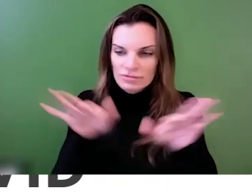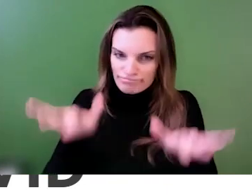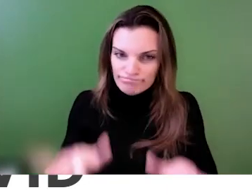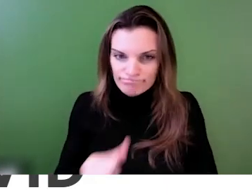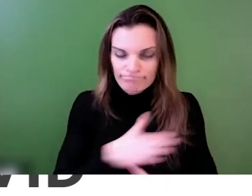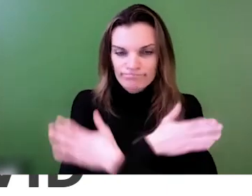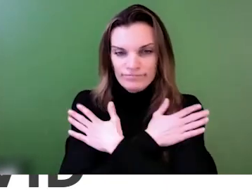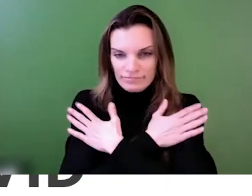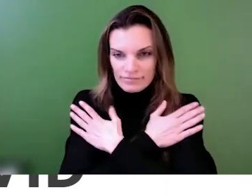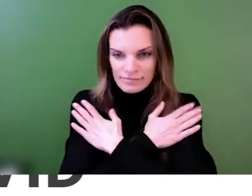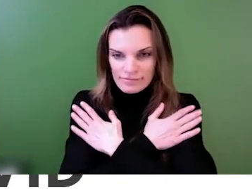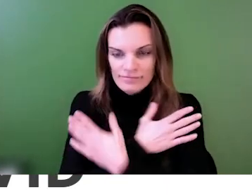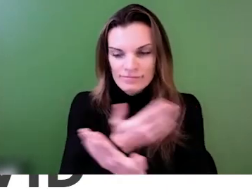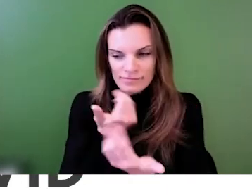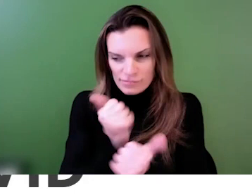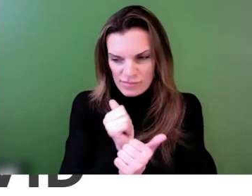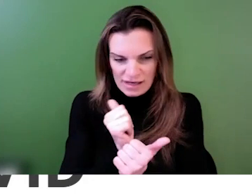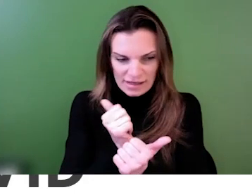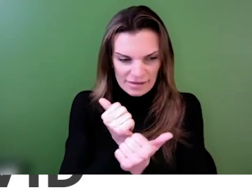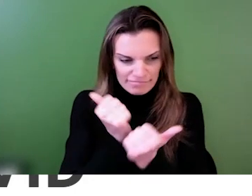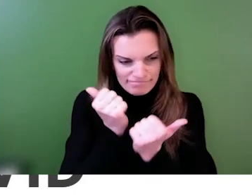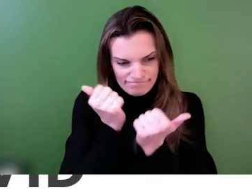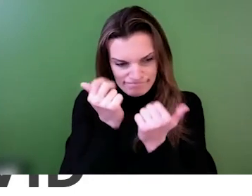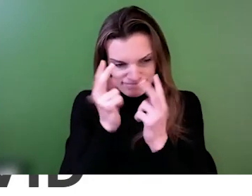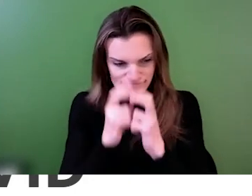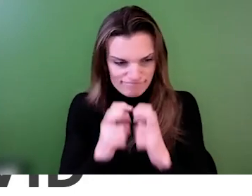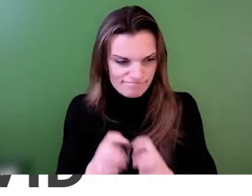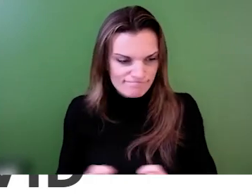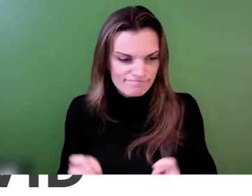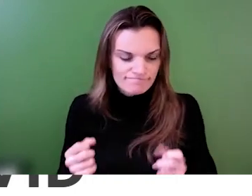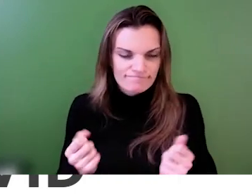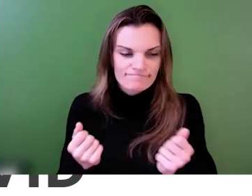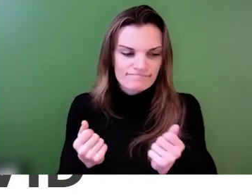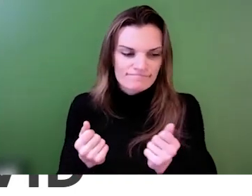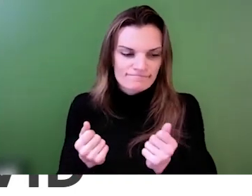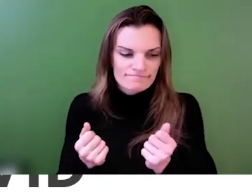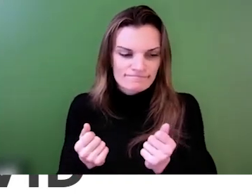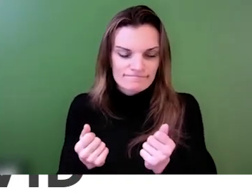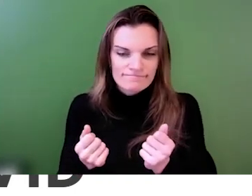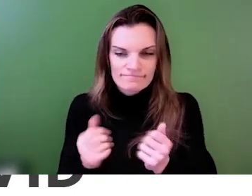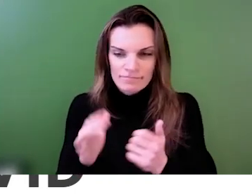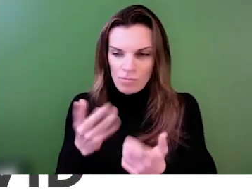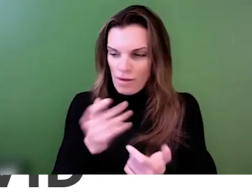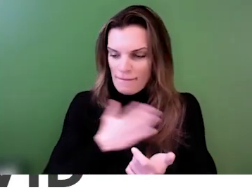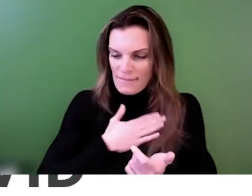is to understand kind of your energy envelope, how much energy